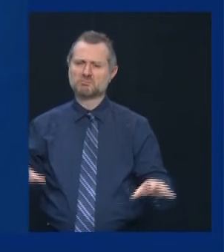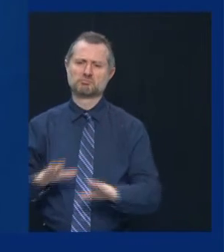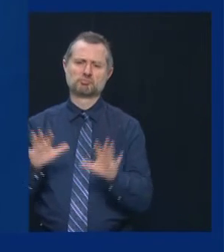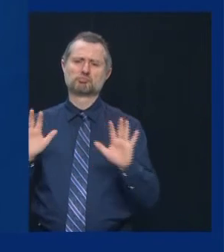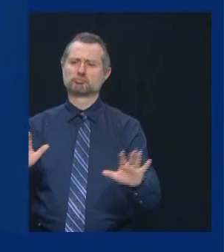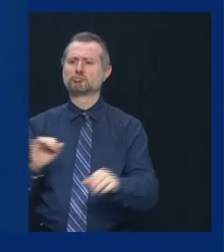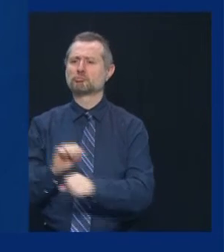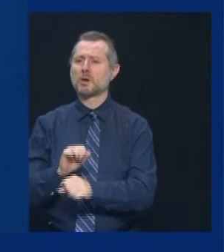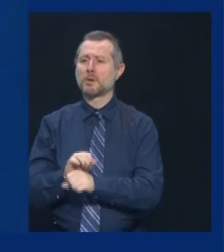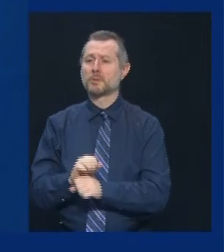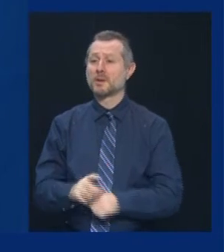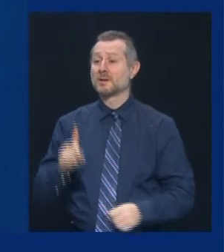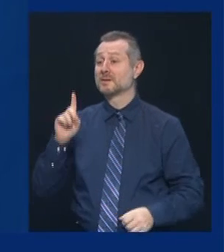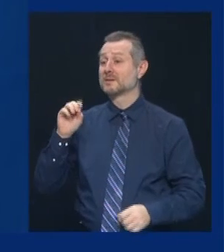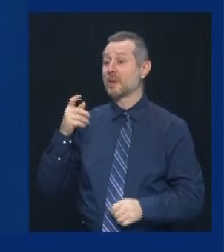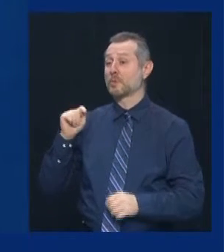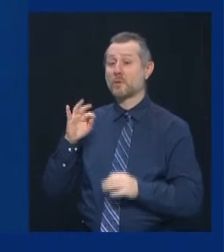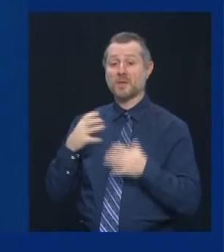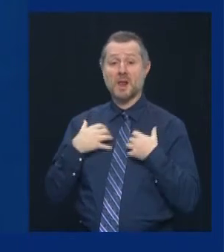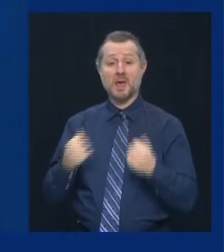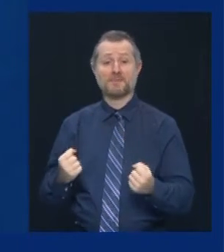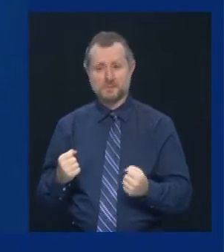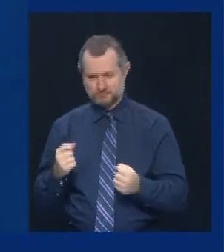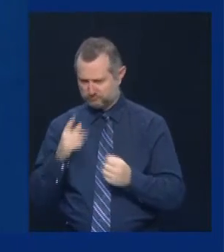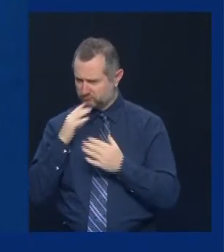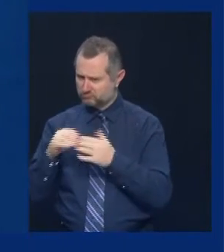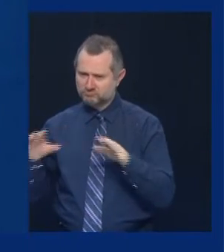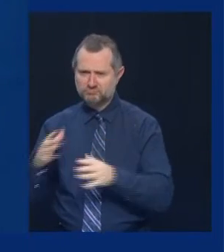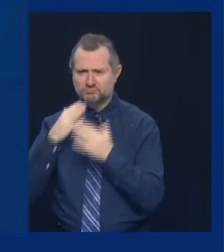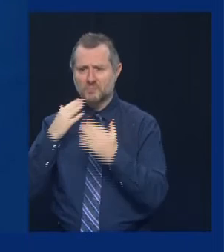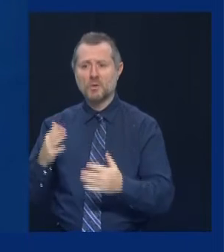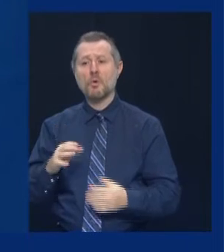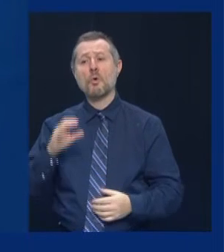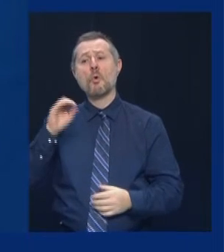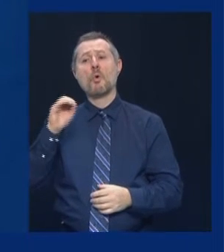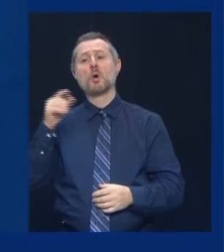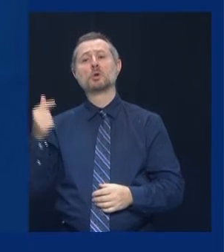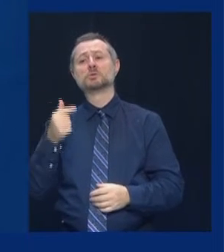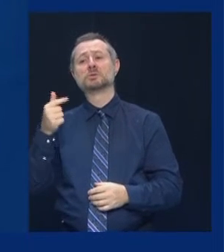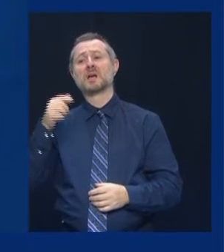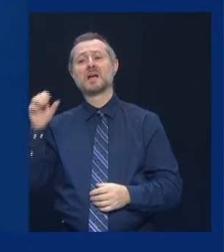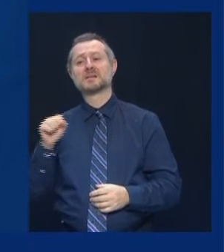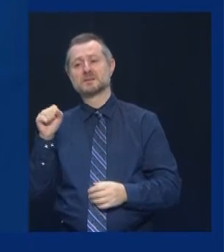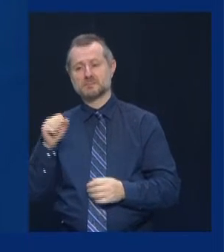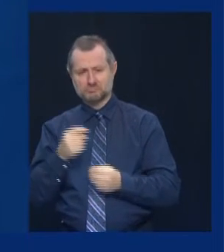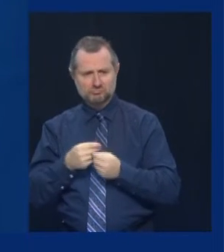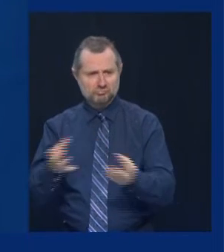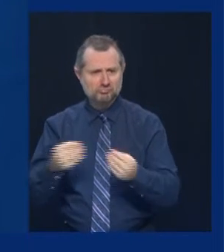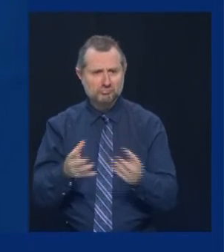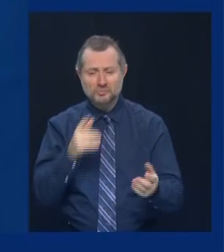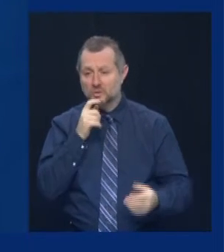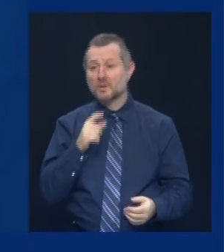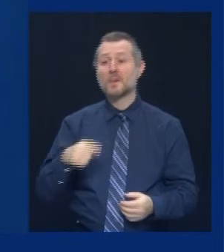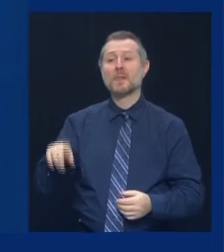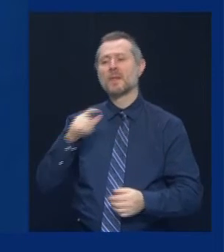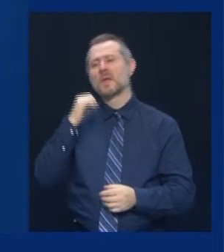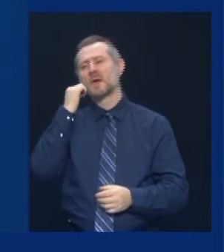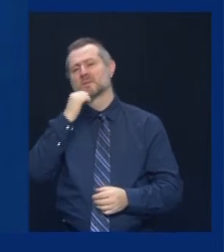THANK OUR HOSPITALS WHO ARE DOING A GREAT JOB AND I WANT TO THANK OUR STATE DEPARTMENT OF HEALTH.